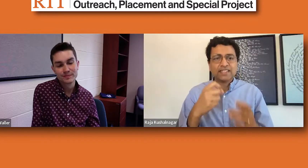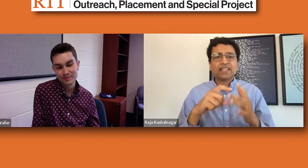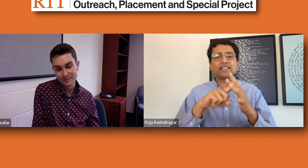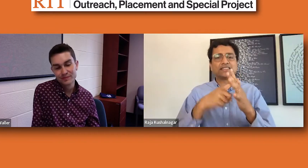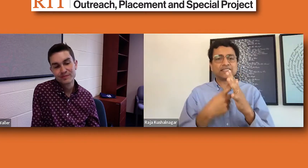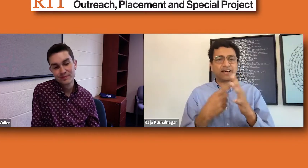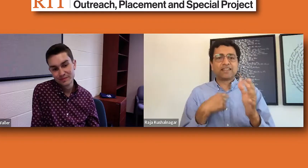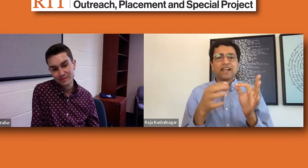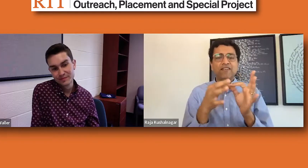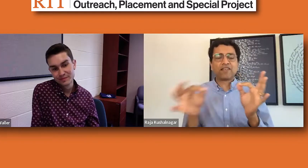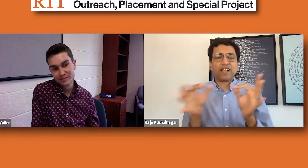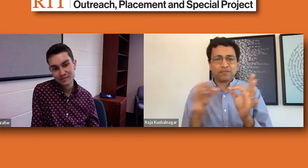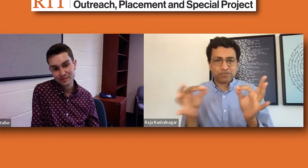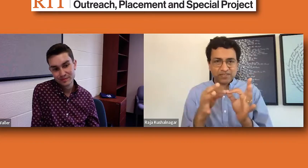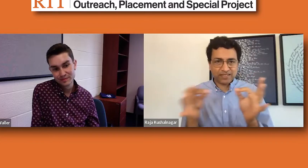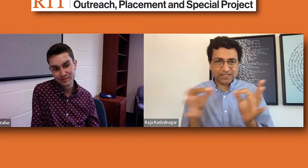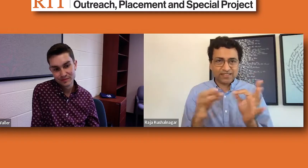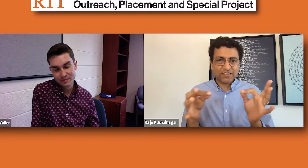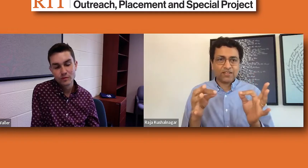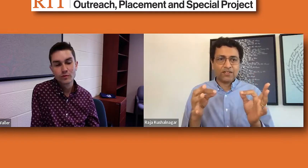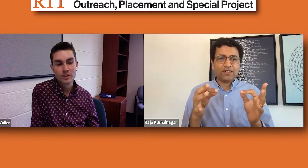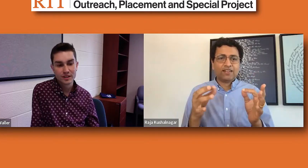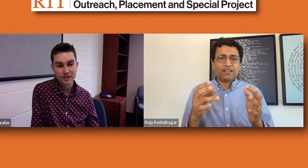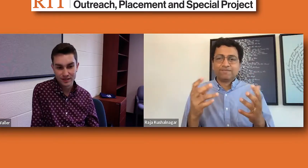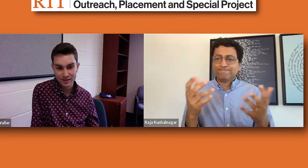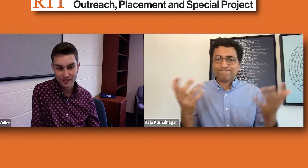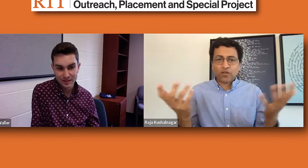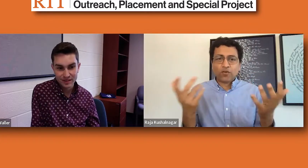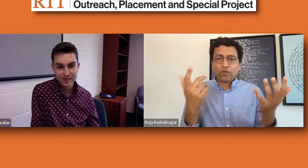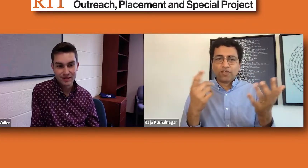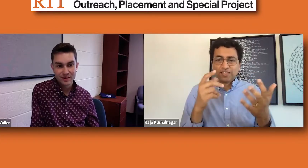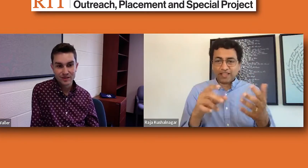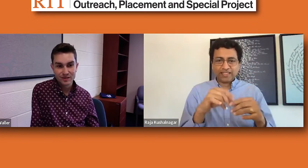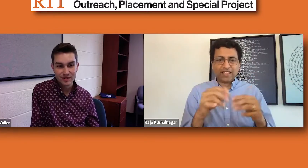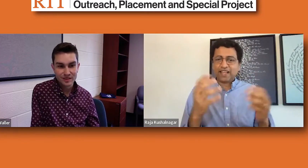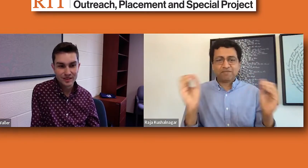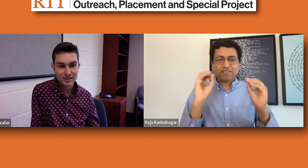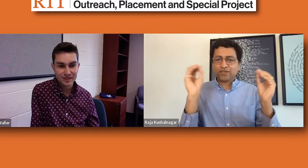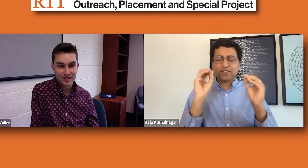and television,